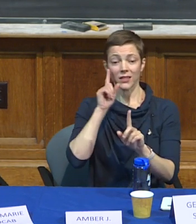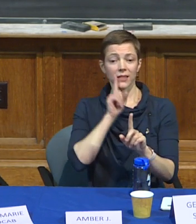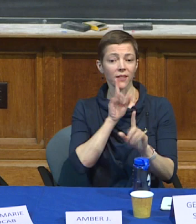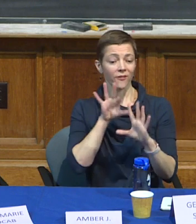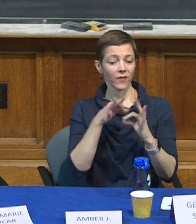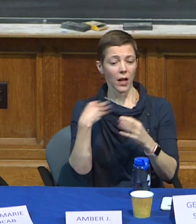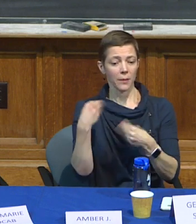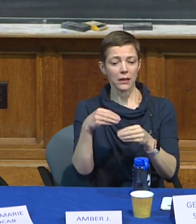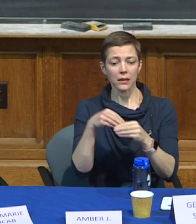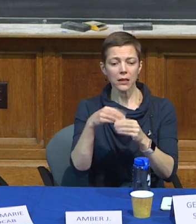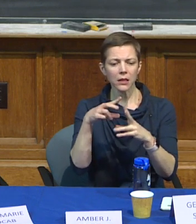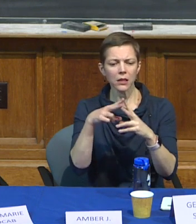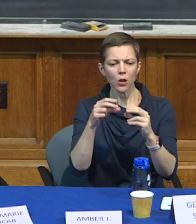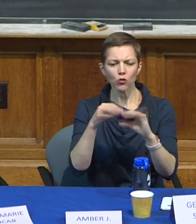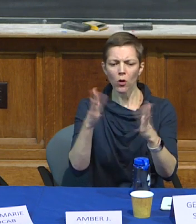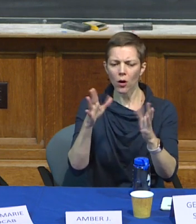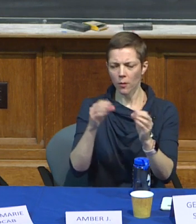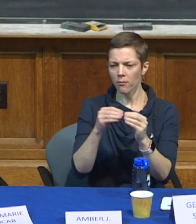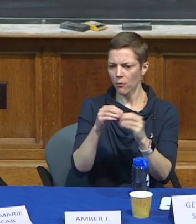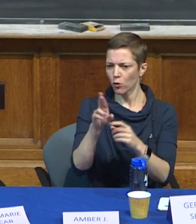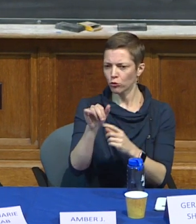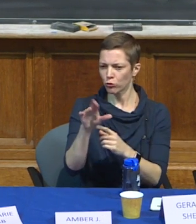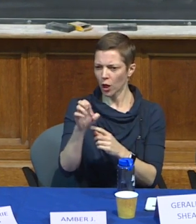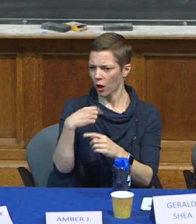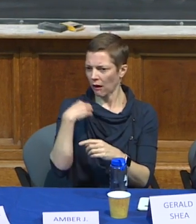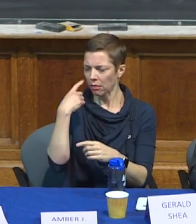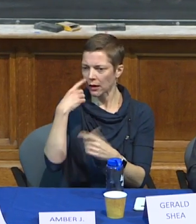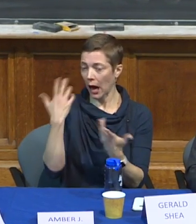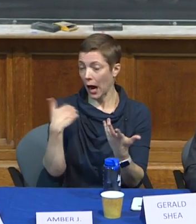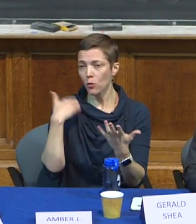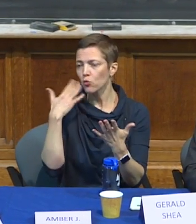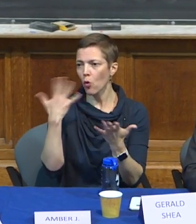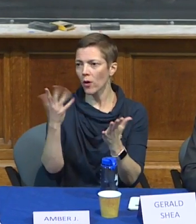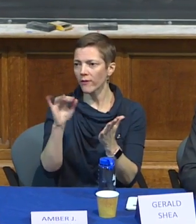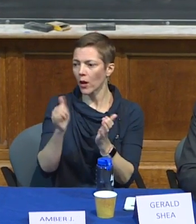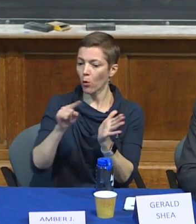[Interpreter] Right. And Deaf families in Nicaragua are quite rare.